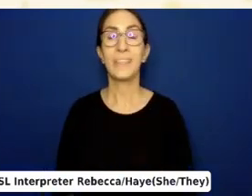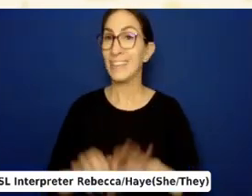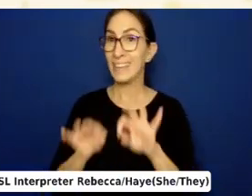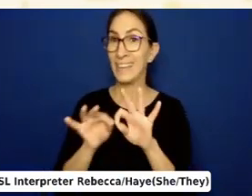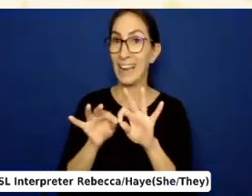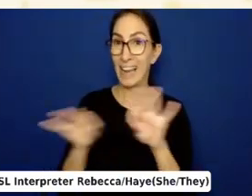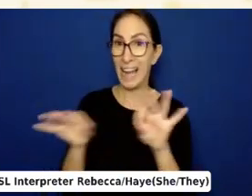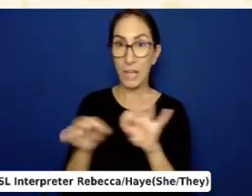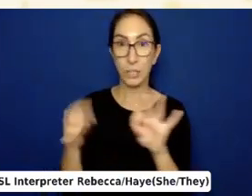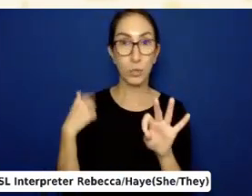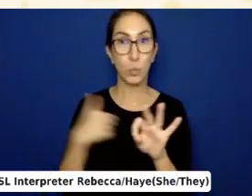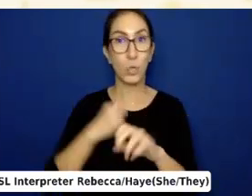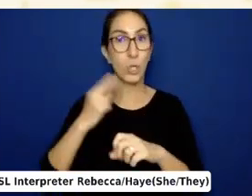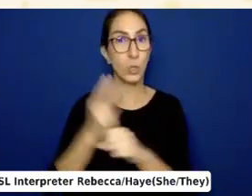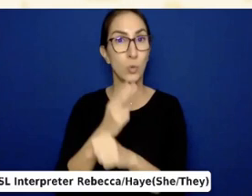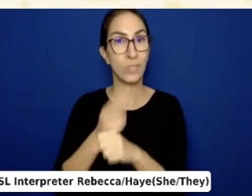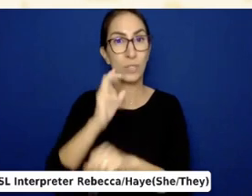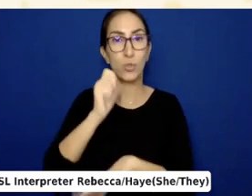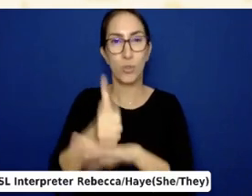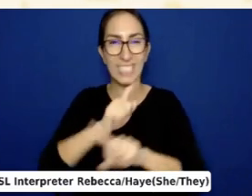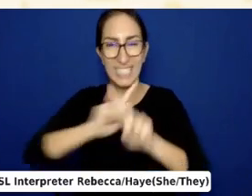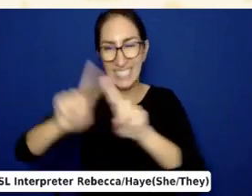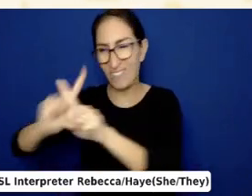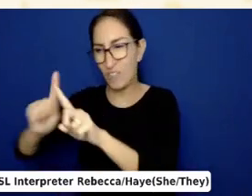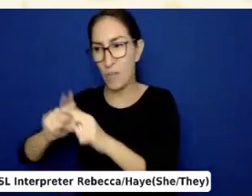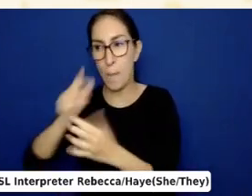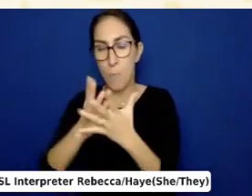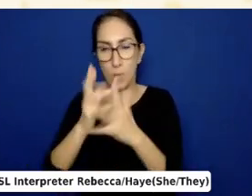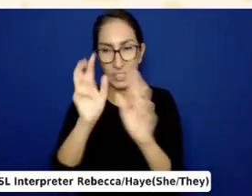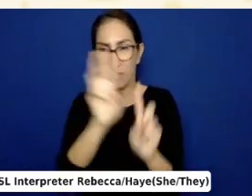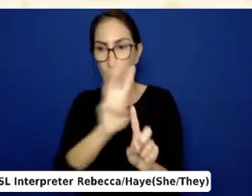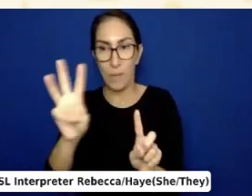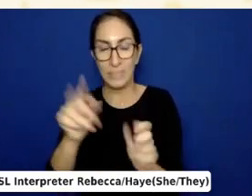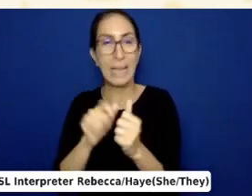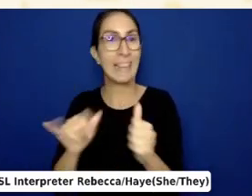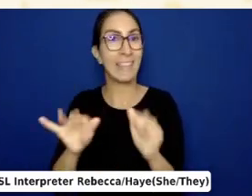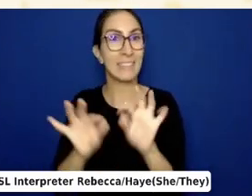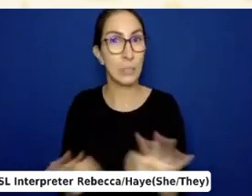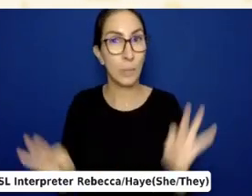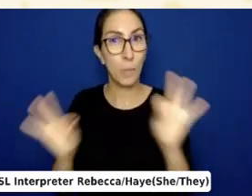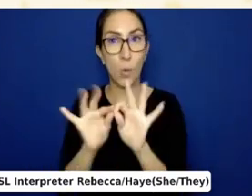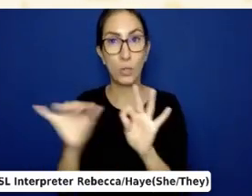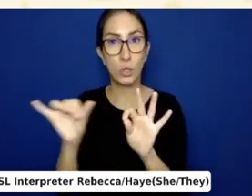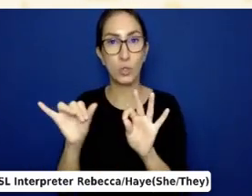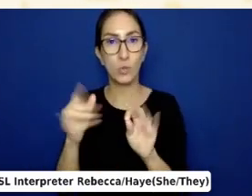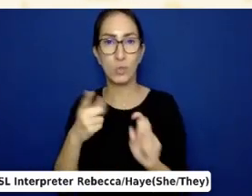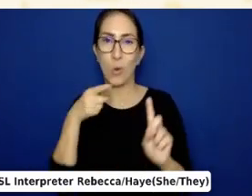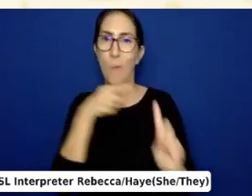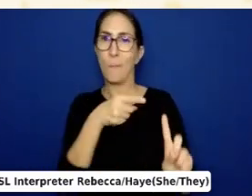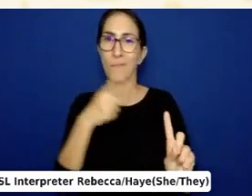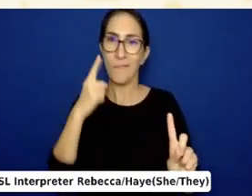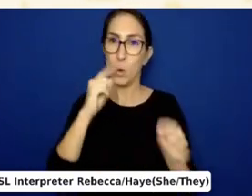it's also important. We talk about learning disabilities, cognitive disabilities,